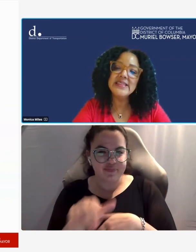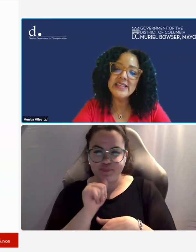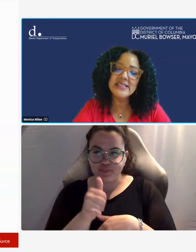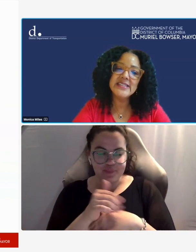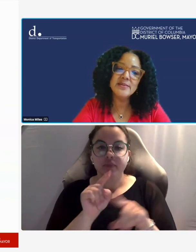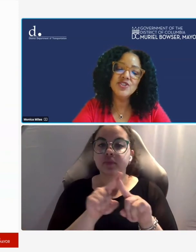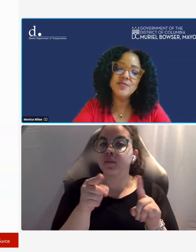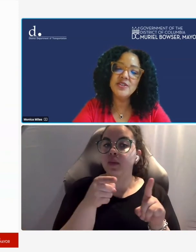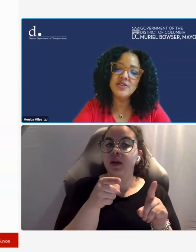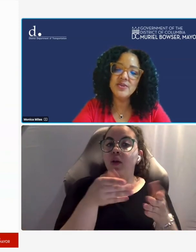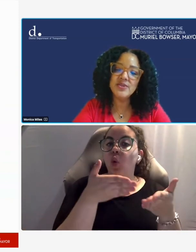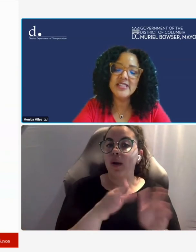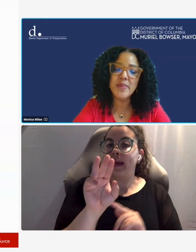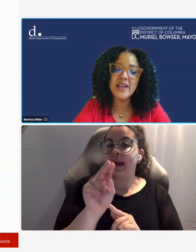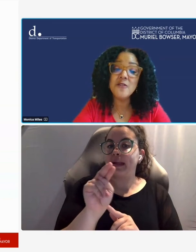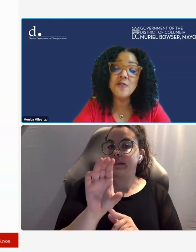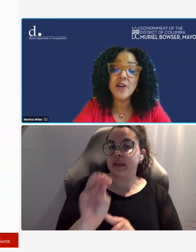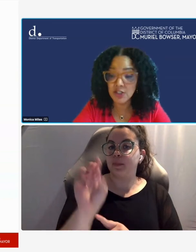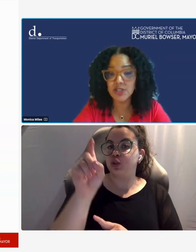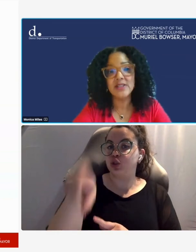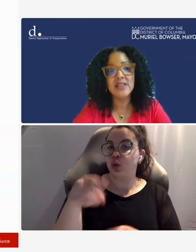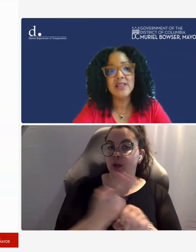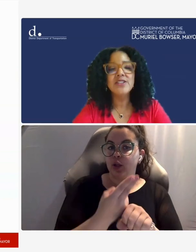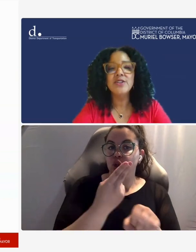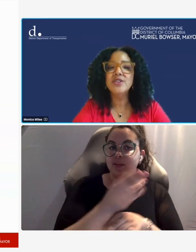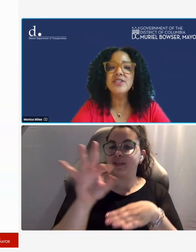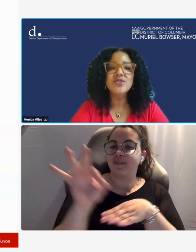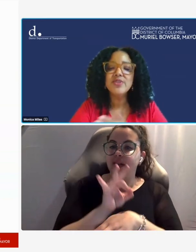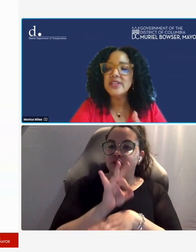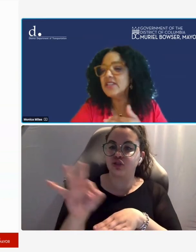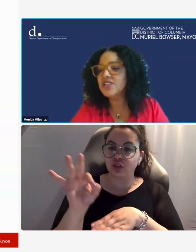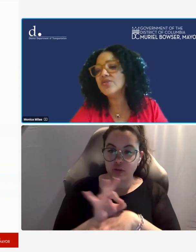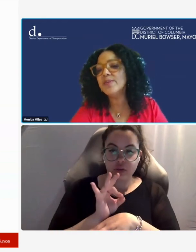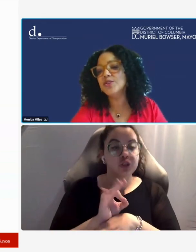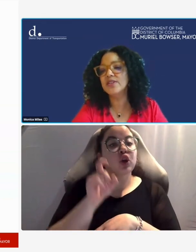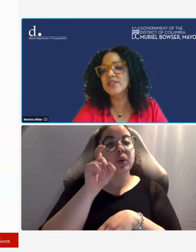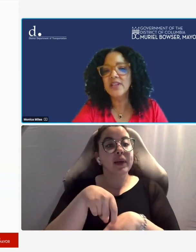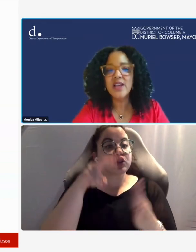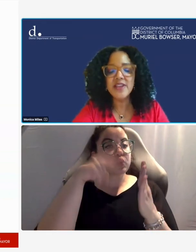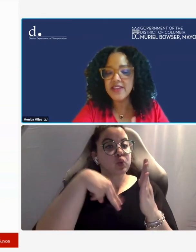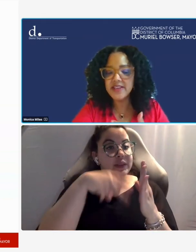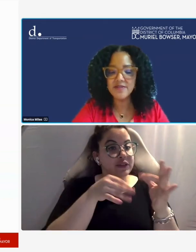ncm should be used is by function so you need to read the descriptions that they give you